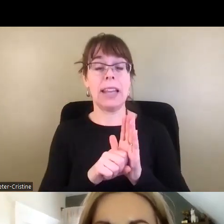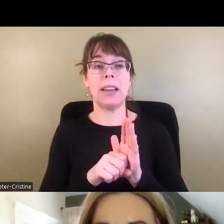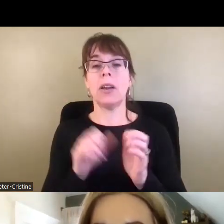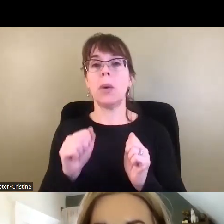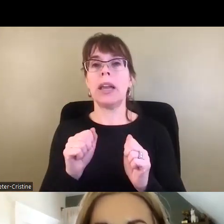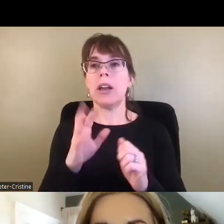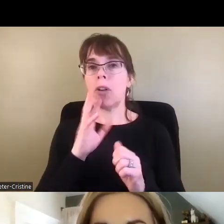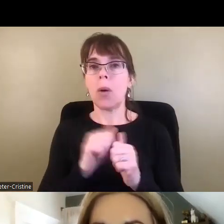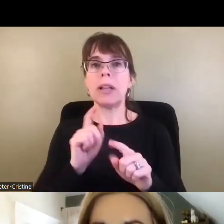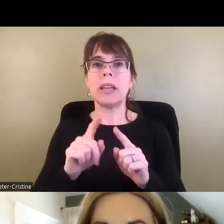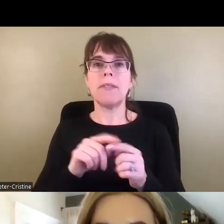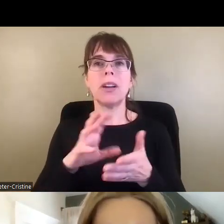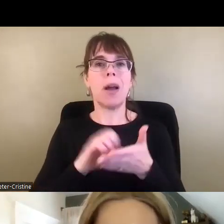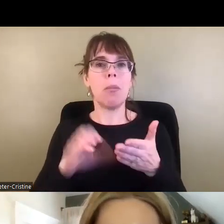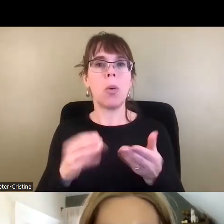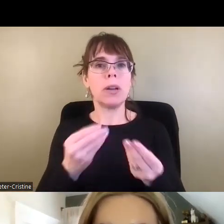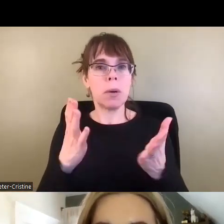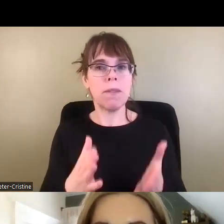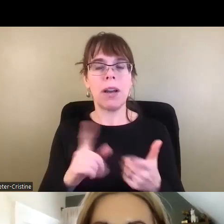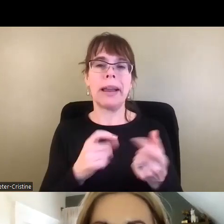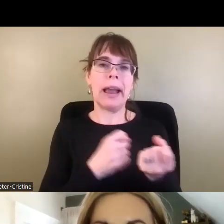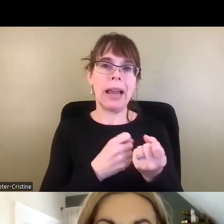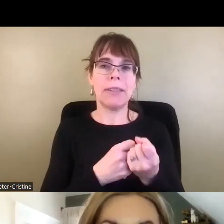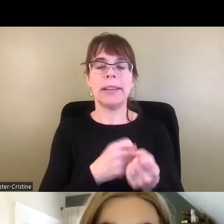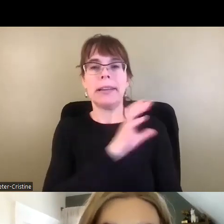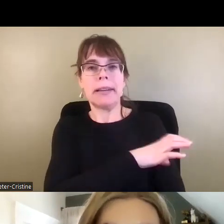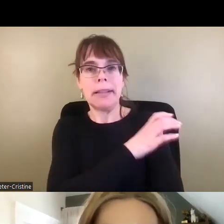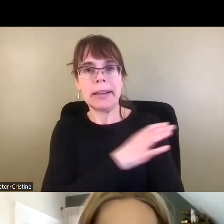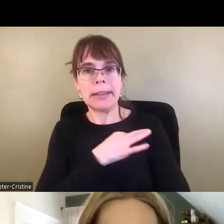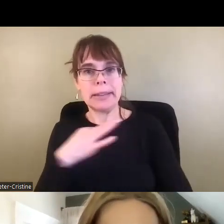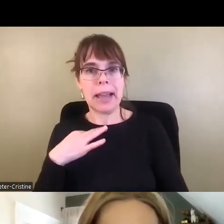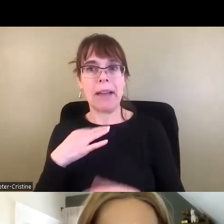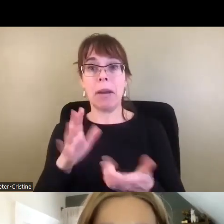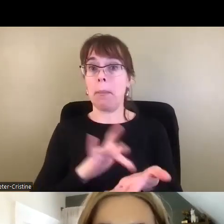abortion providers, advocates, clinic staff, even medical students across our state,